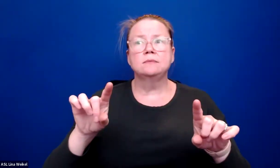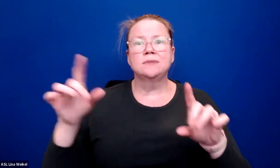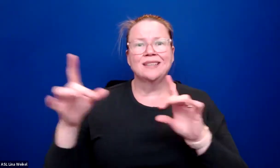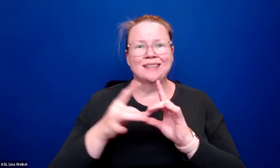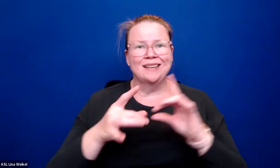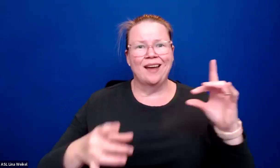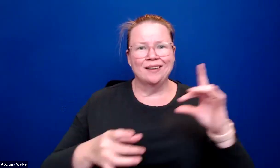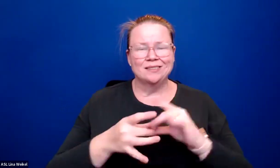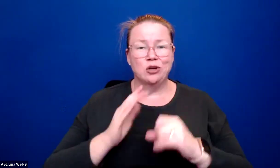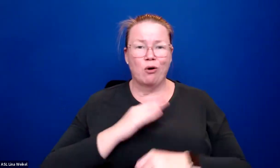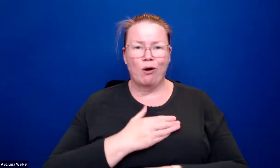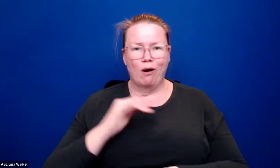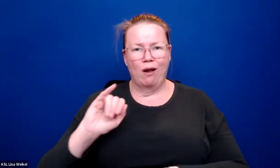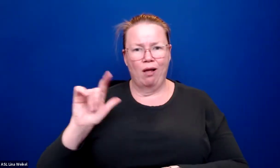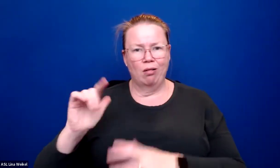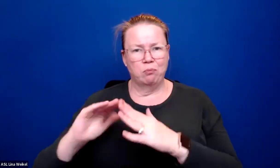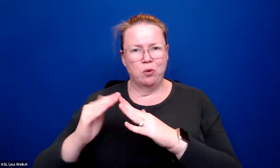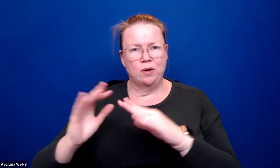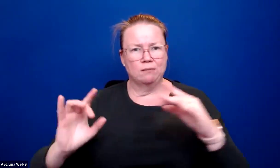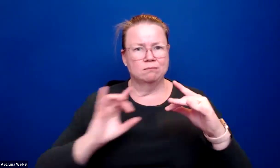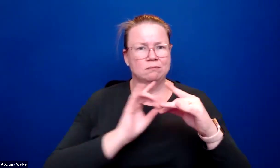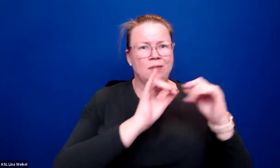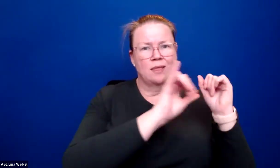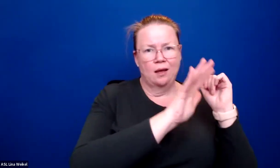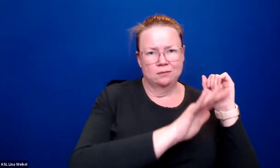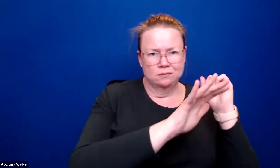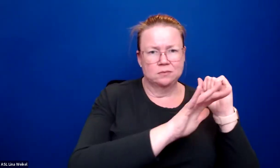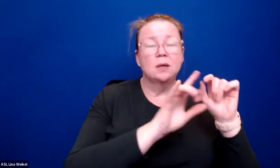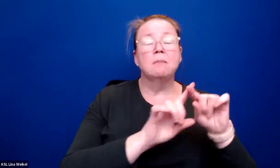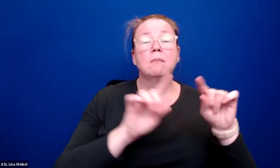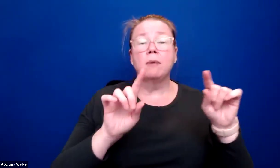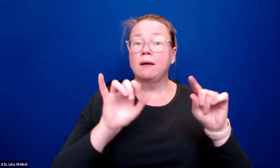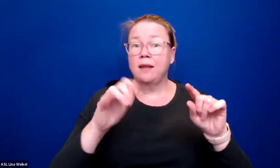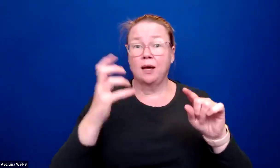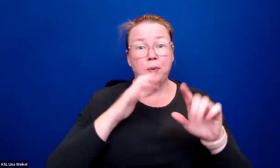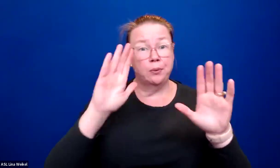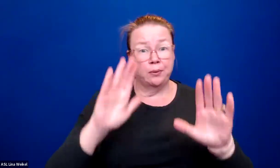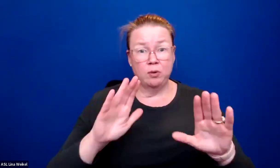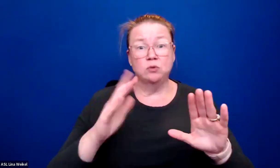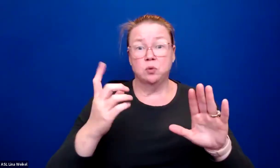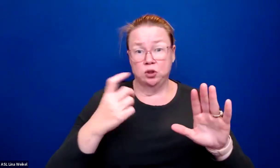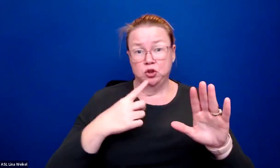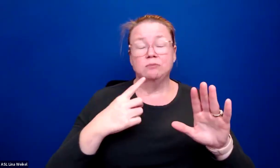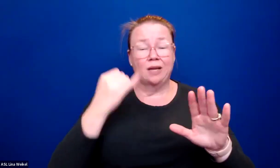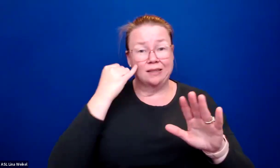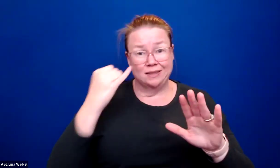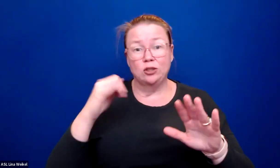Elissa w/ APRIL: our Il community to that. But that is a fabulous Elissa w/ APRIL: question and idea. Jordan